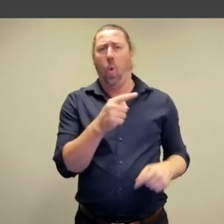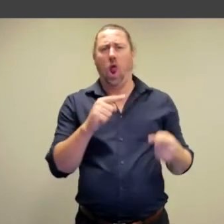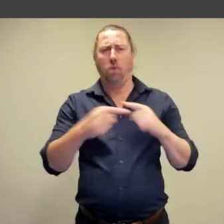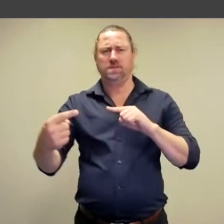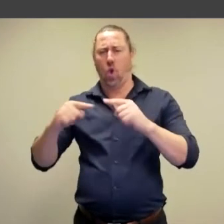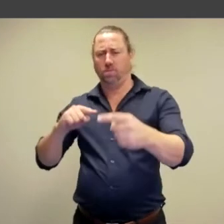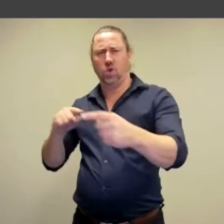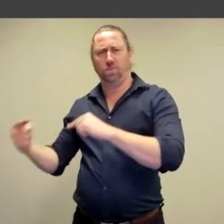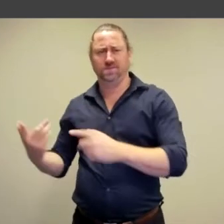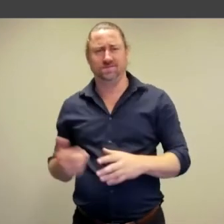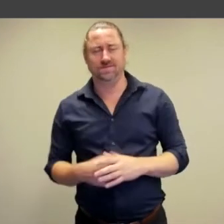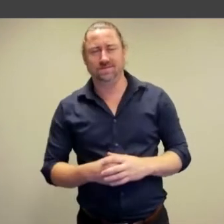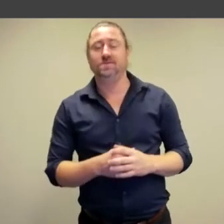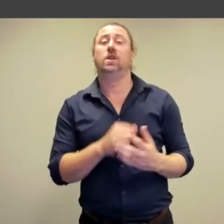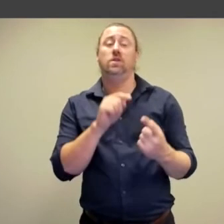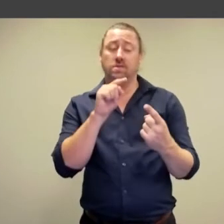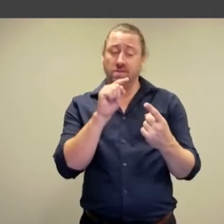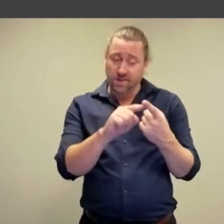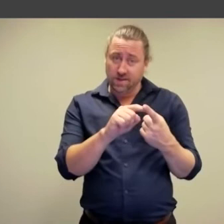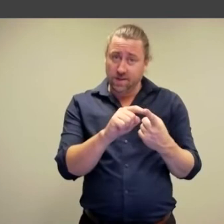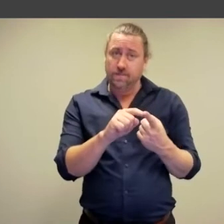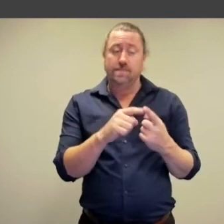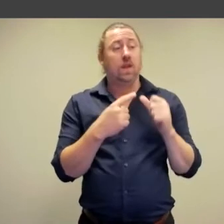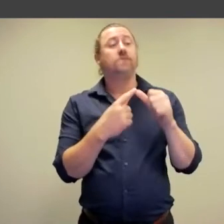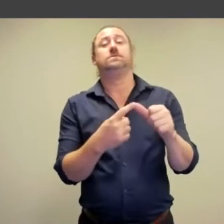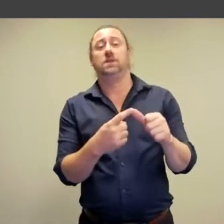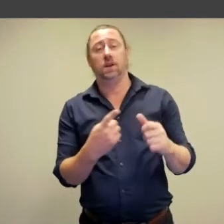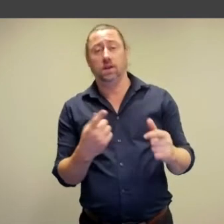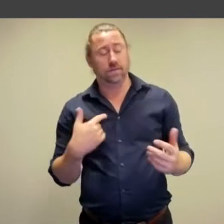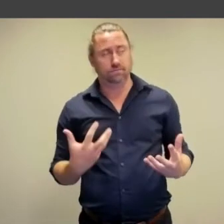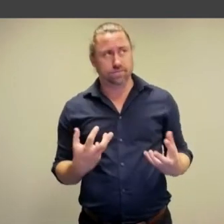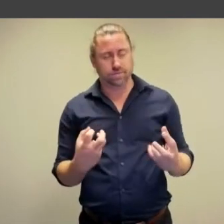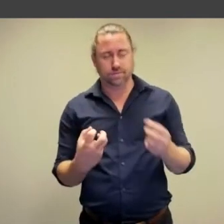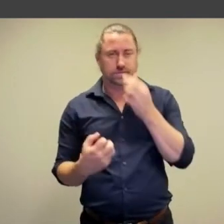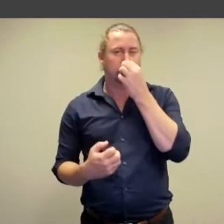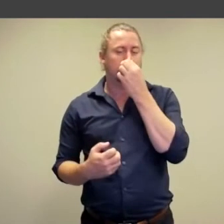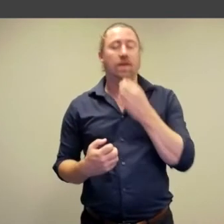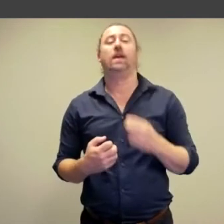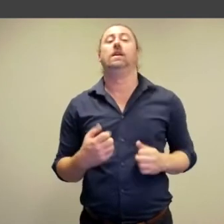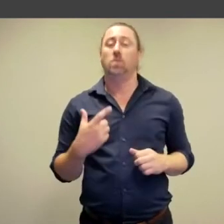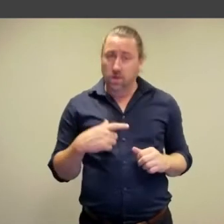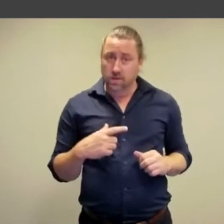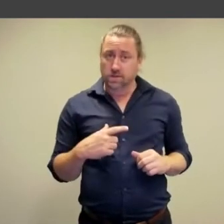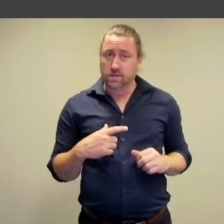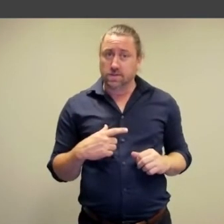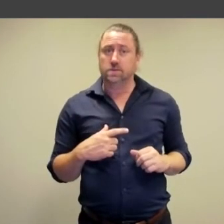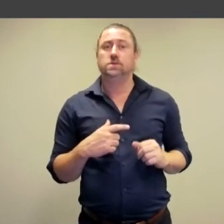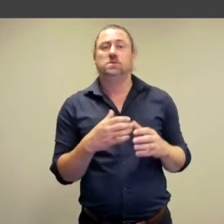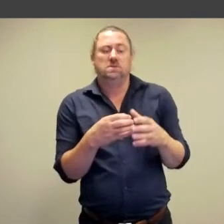The first answer which is really infuriating